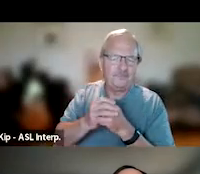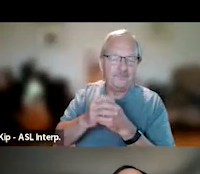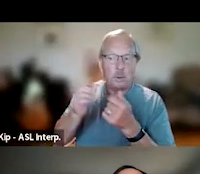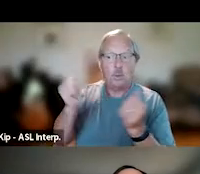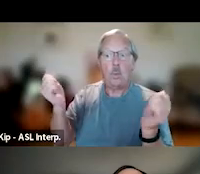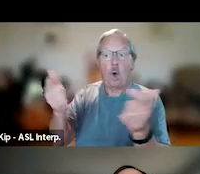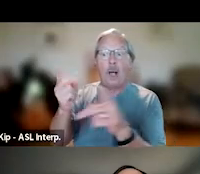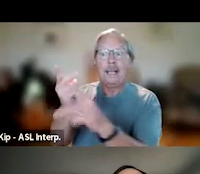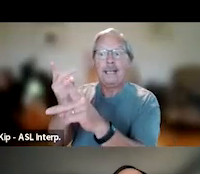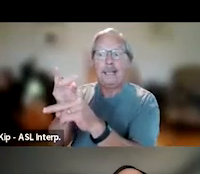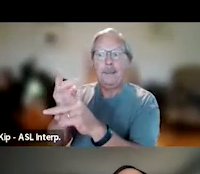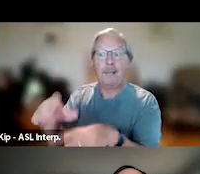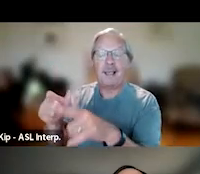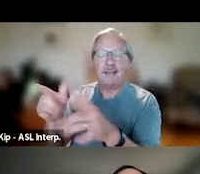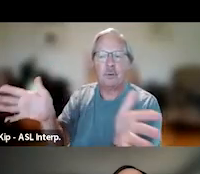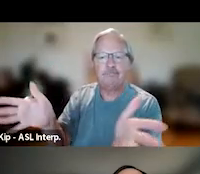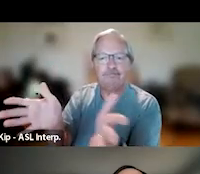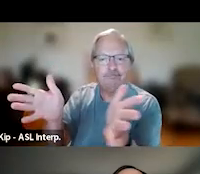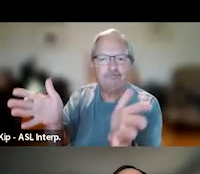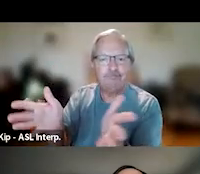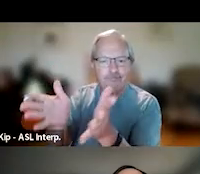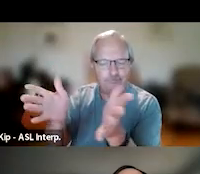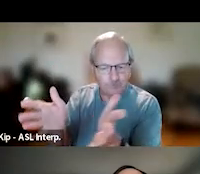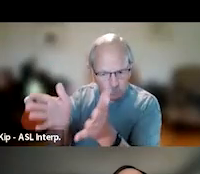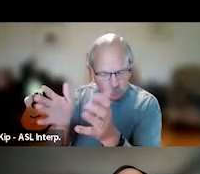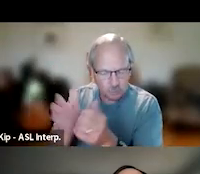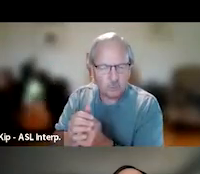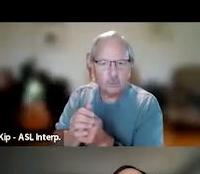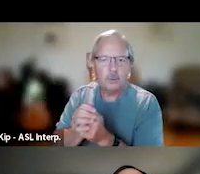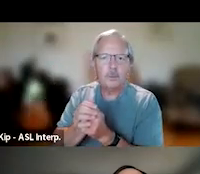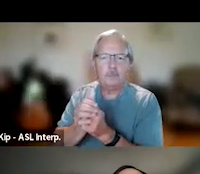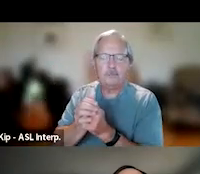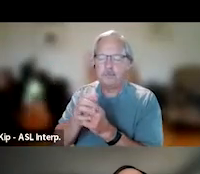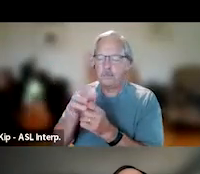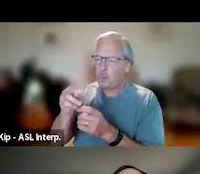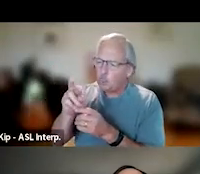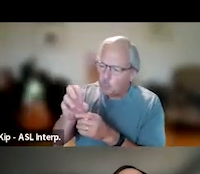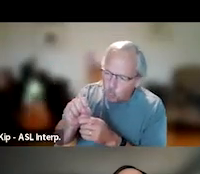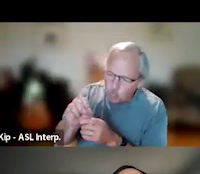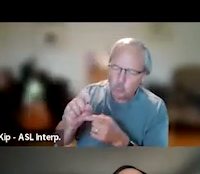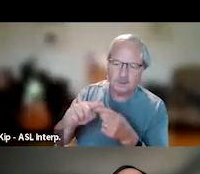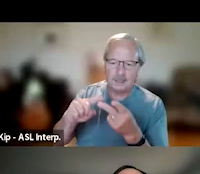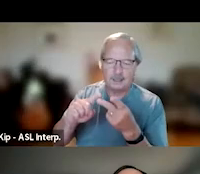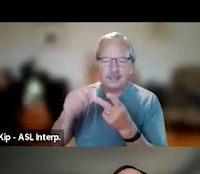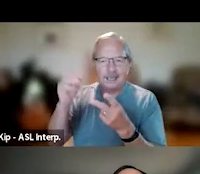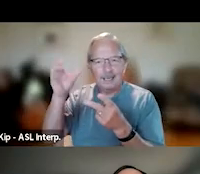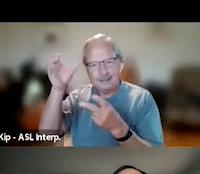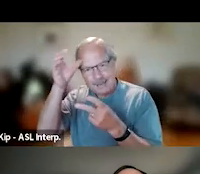And so I just encourage you, take the tools, the knowledge, the resources, everything that you've been given, everything you've been taught,